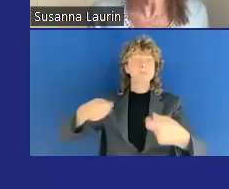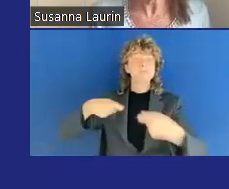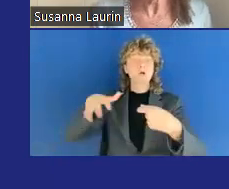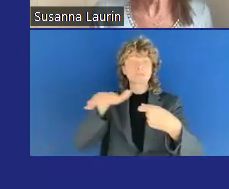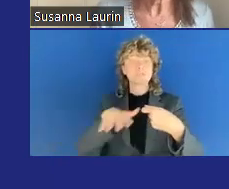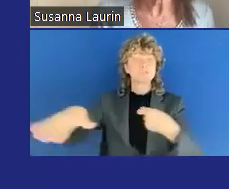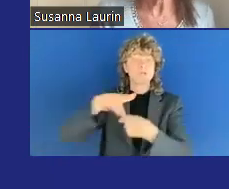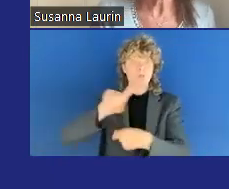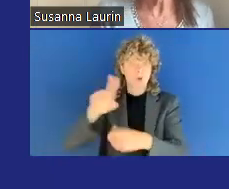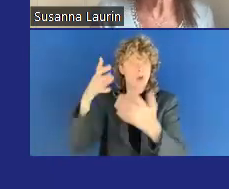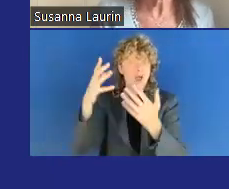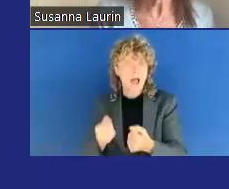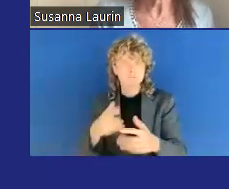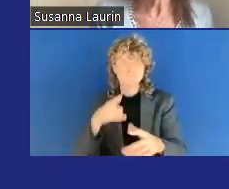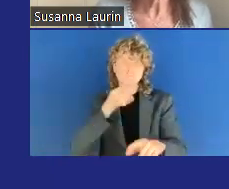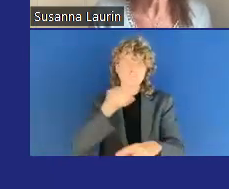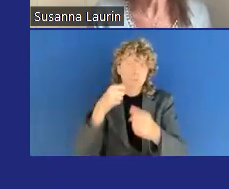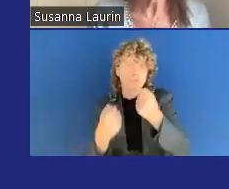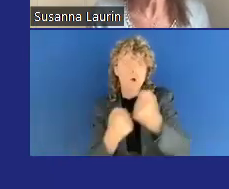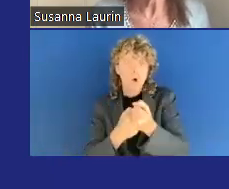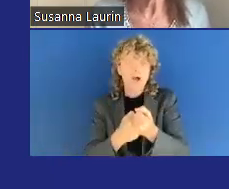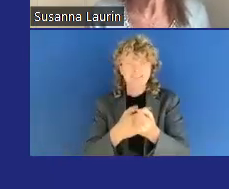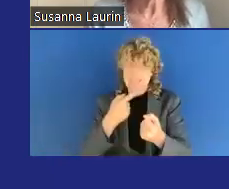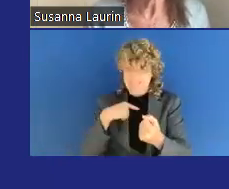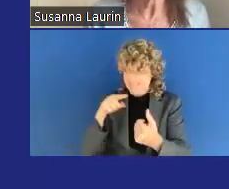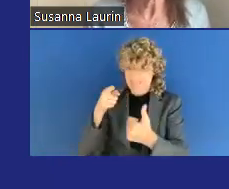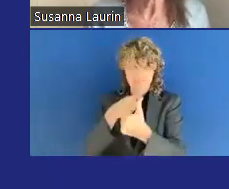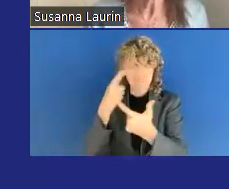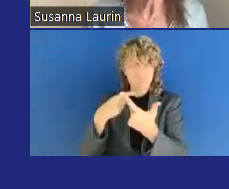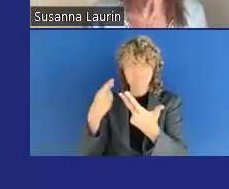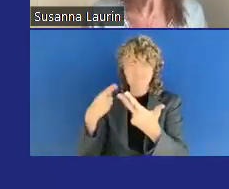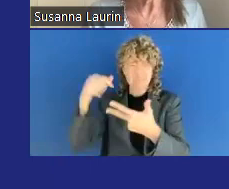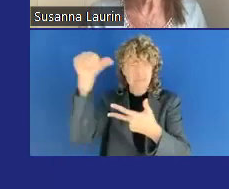but sometimes you just need tools and if there's not something accessible on the market, you can